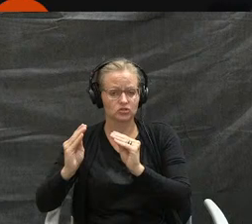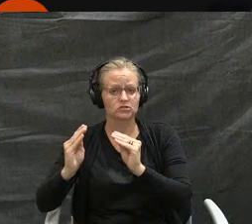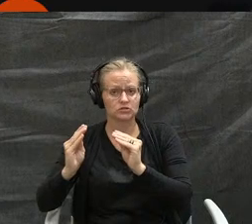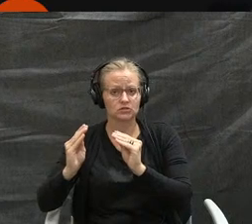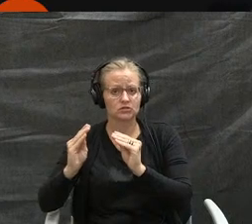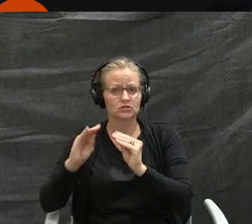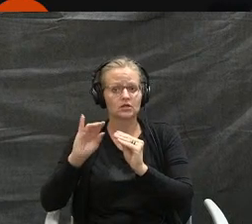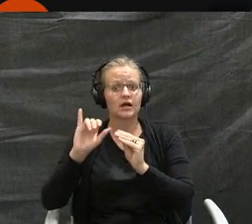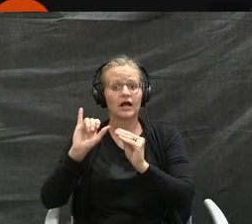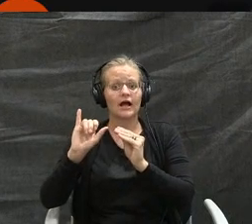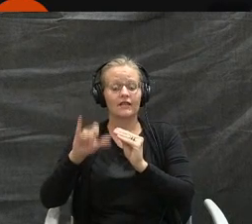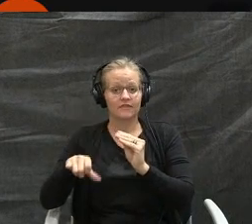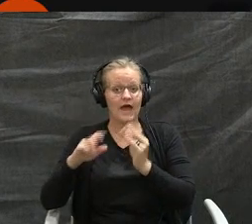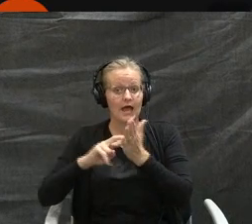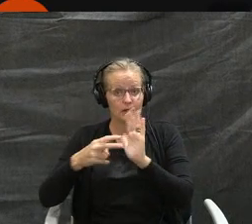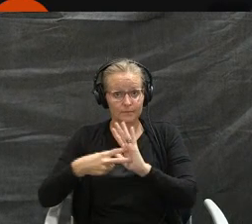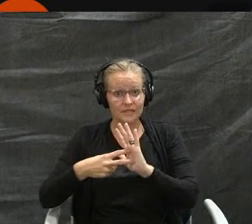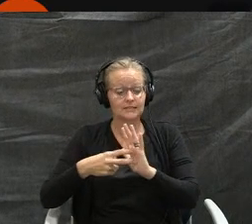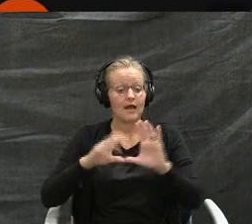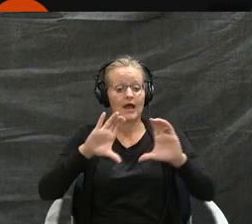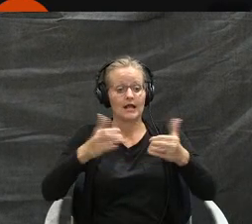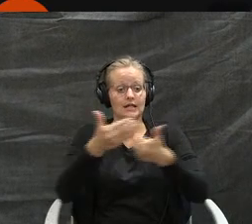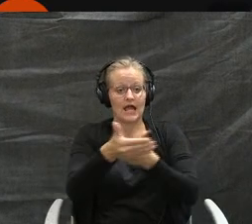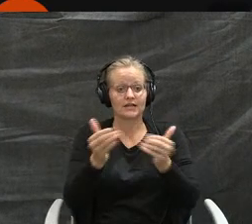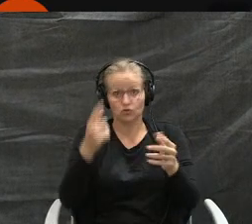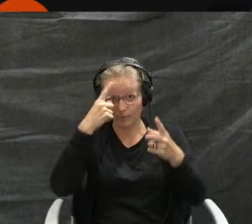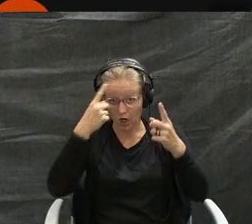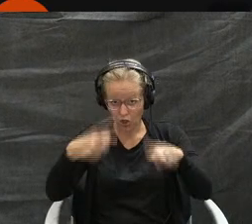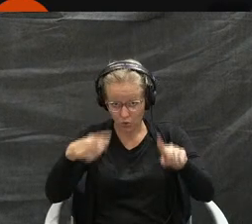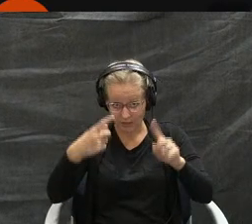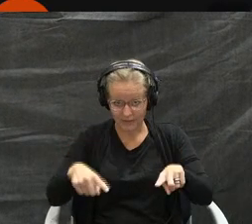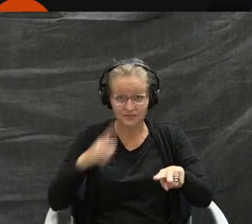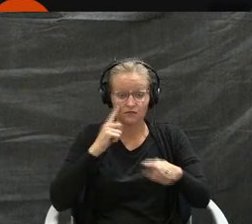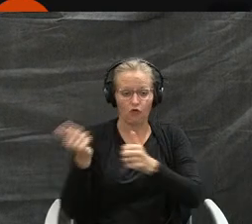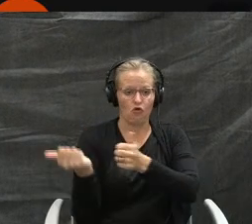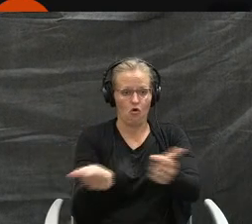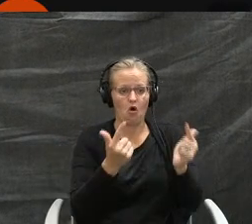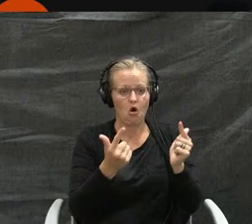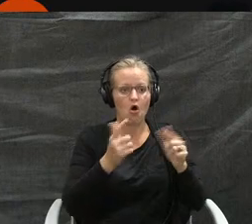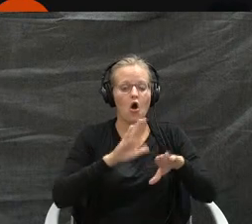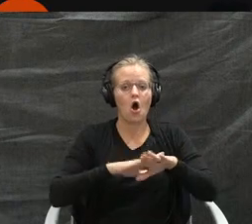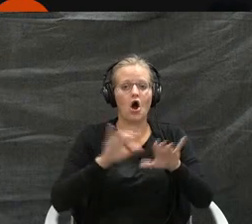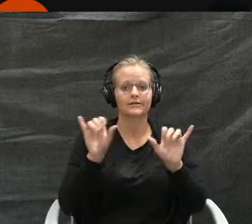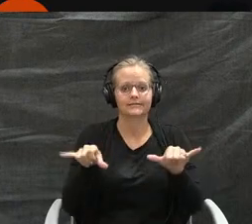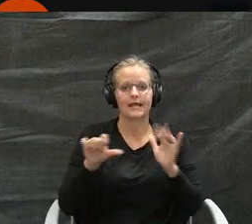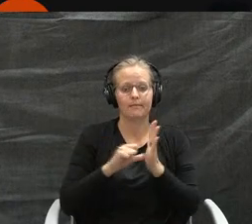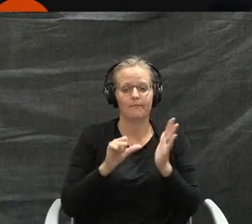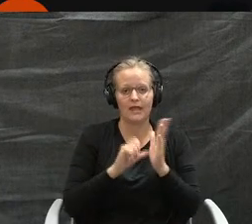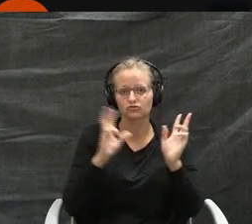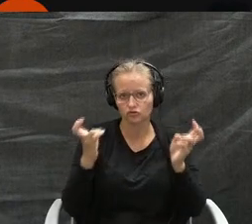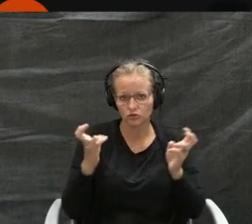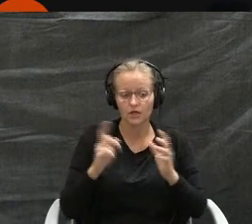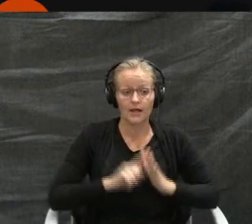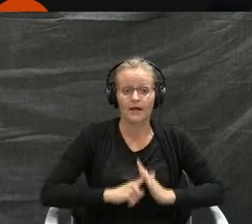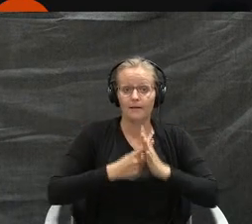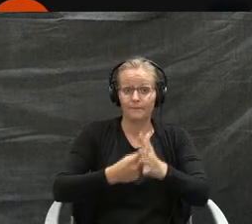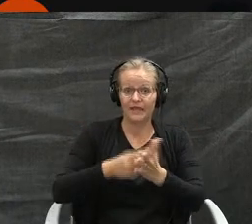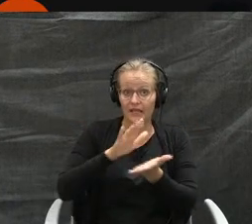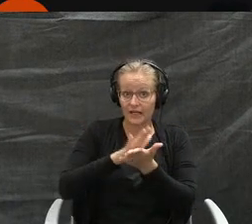that can help us all be on the same page. Beginning the school year, we will need time to